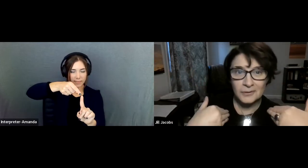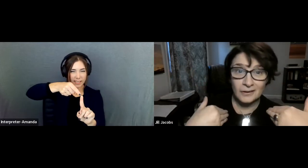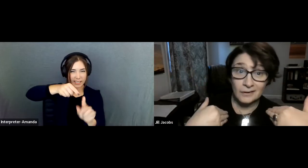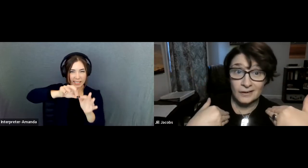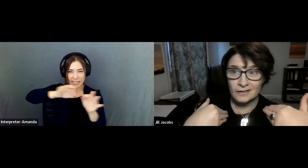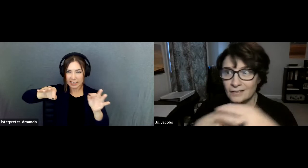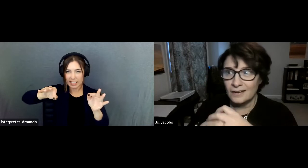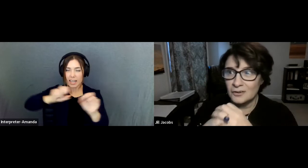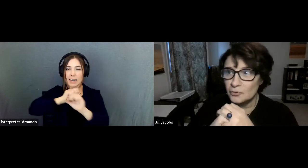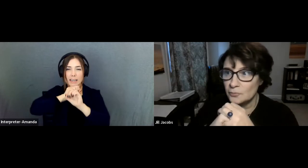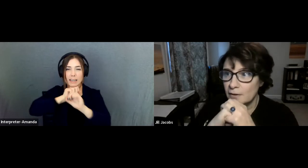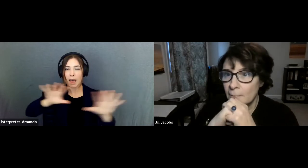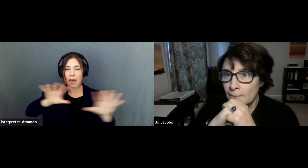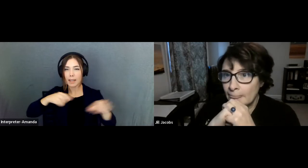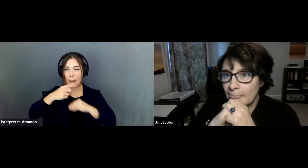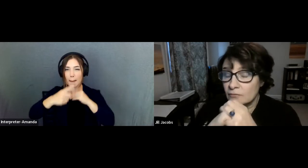That's a big part of who we are, right? In the IL movement.